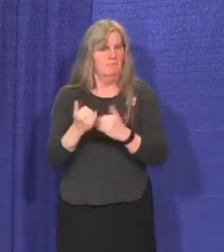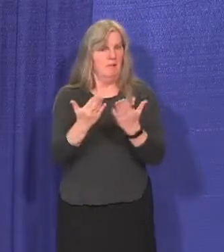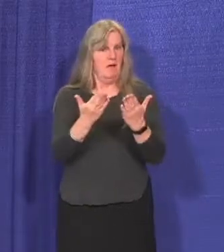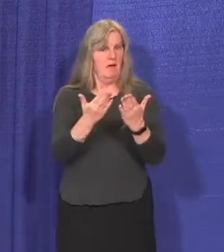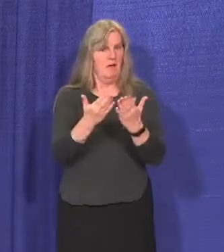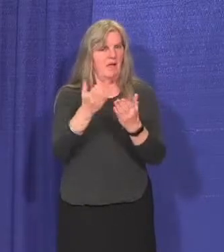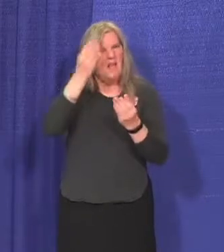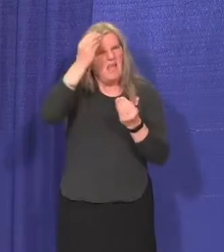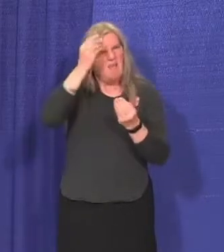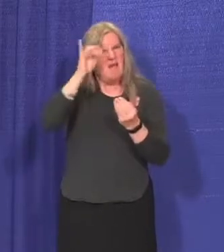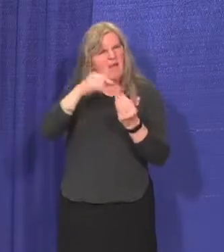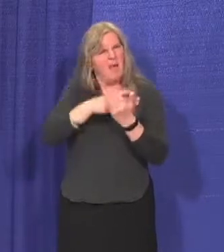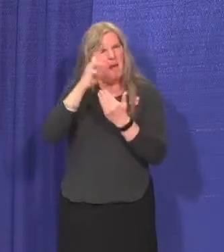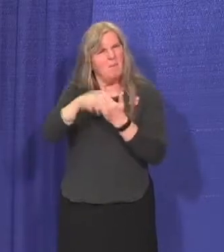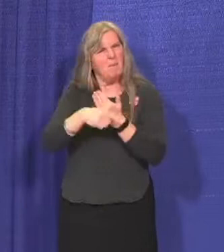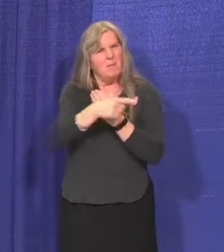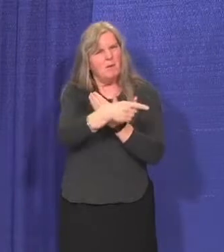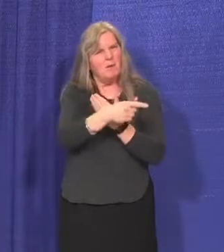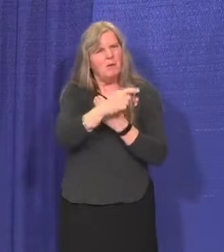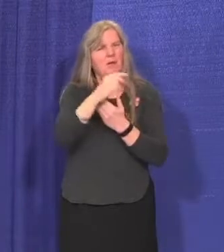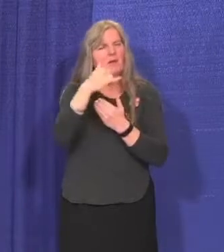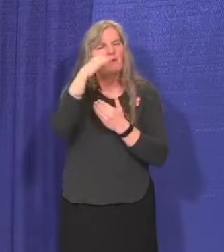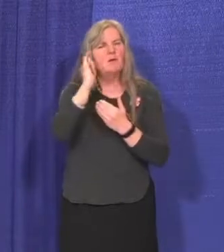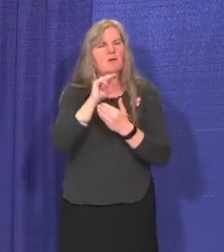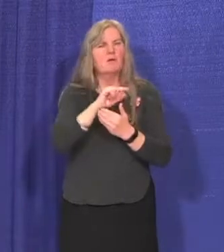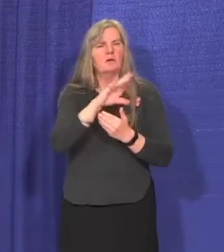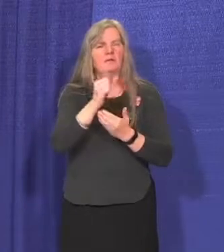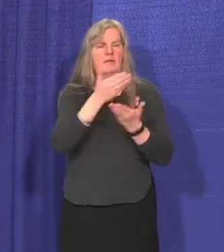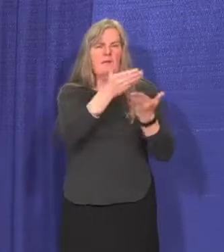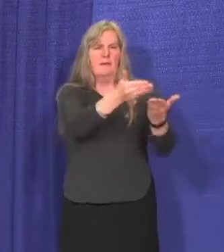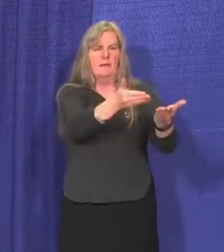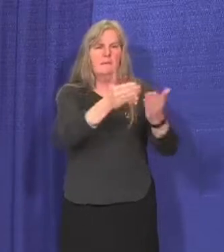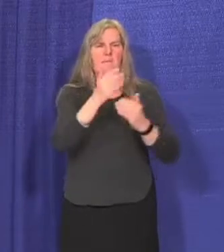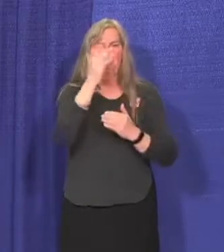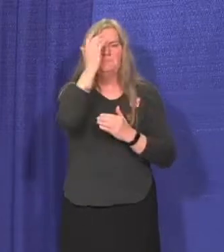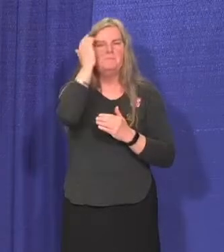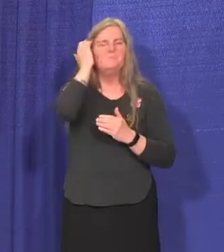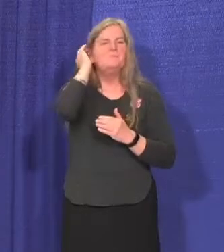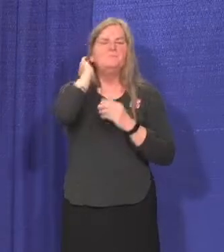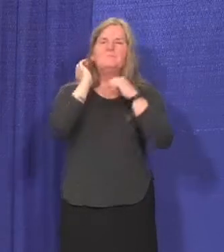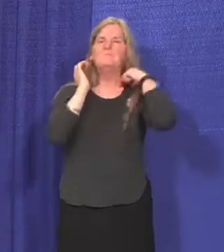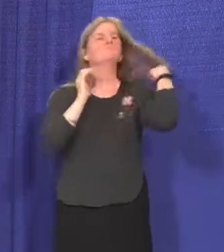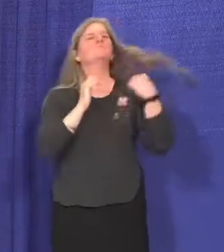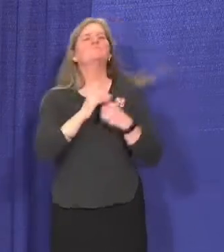The COVID-19 relief programs that were introduced last year are still available including